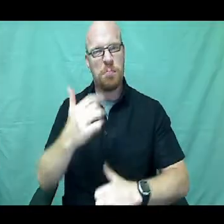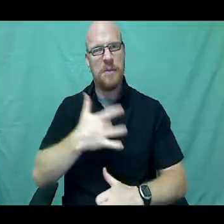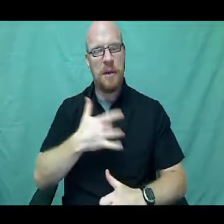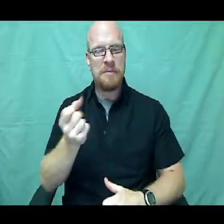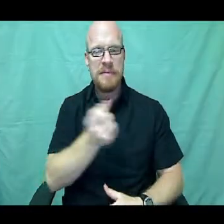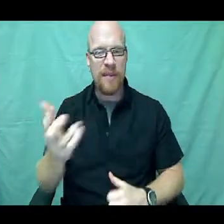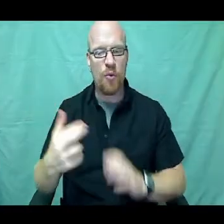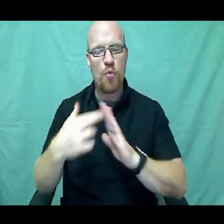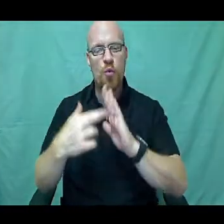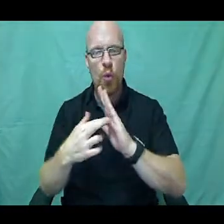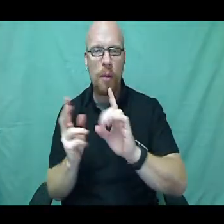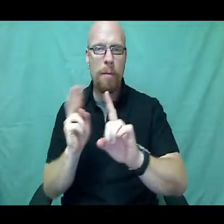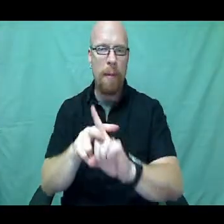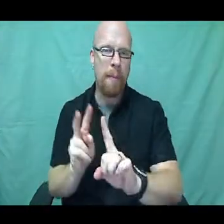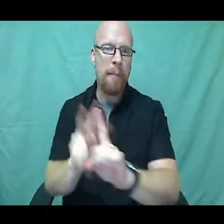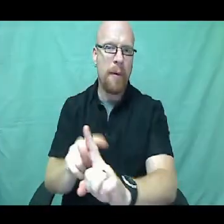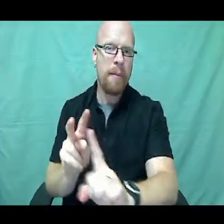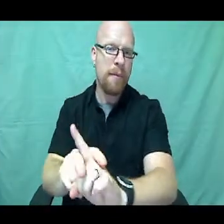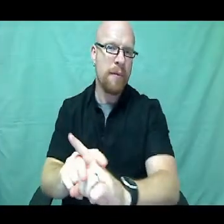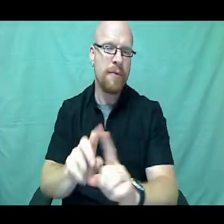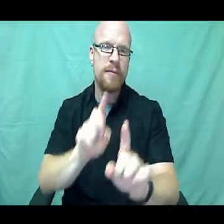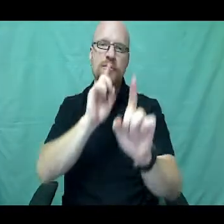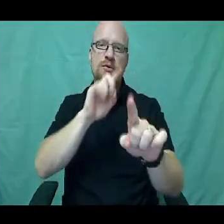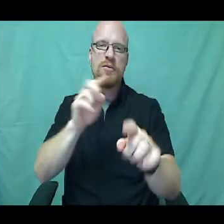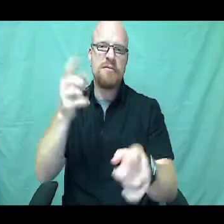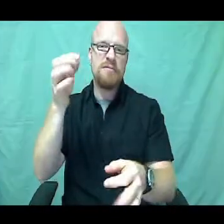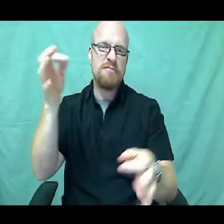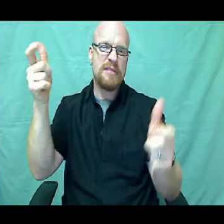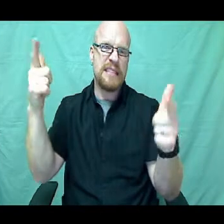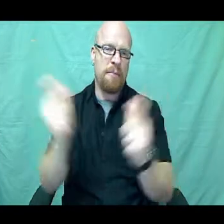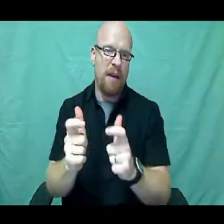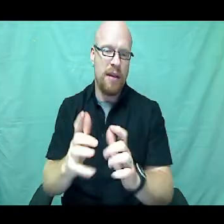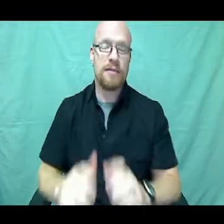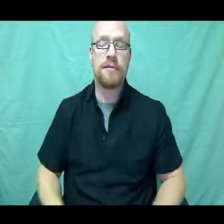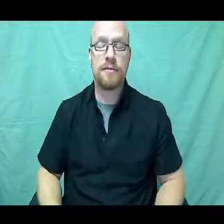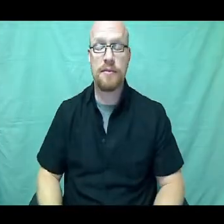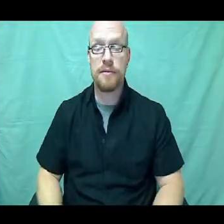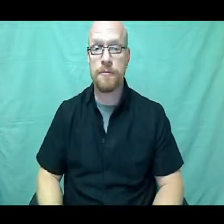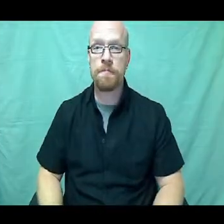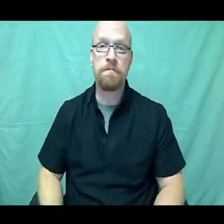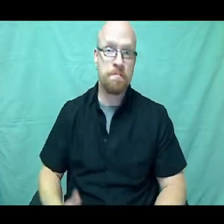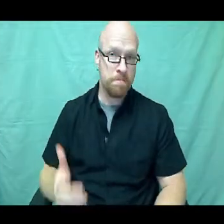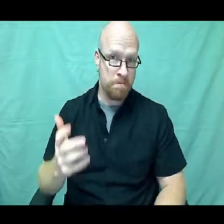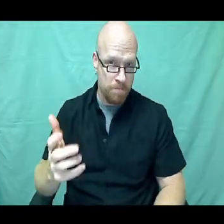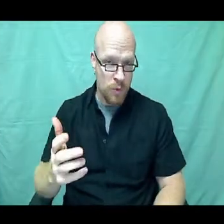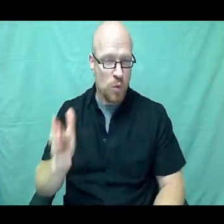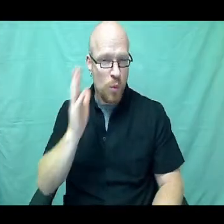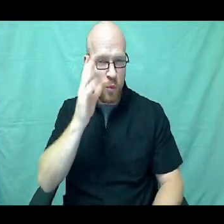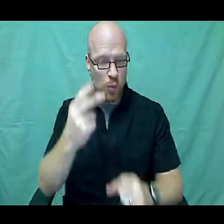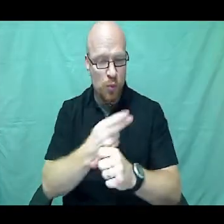we don't use only one rule at a time. We tend to use several rules in conjunction to simplify these expressions.